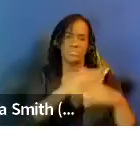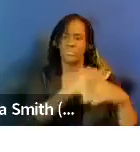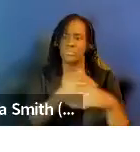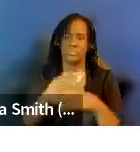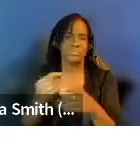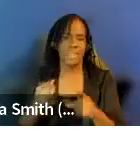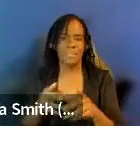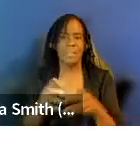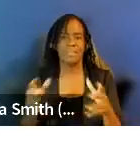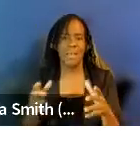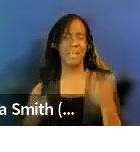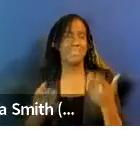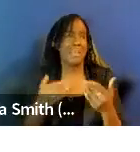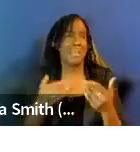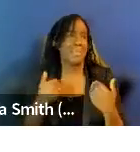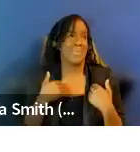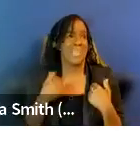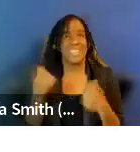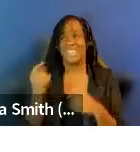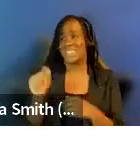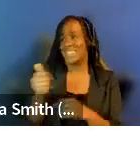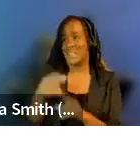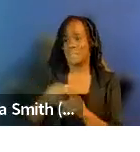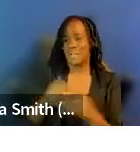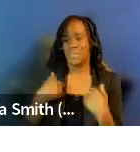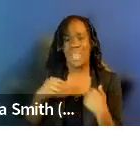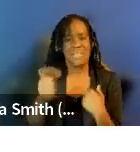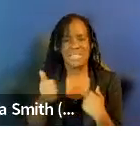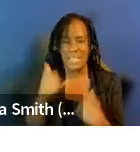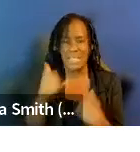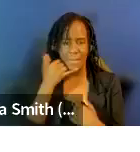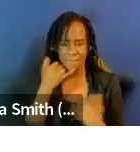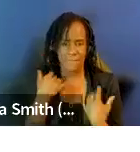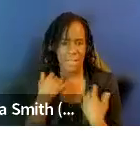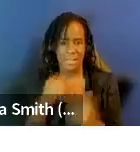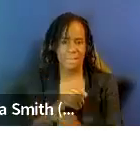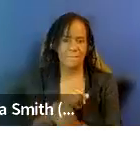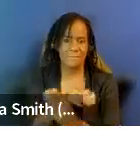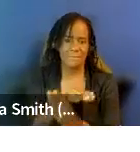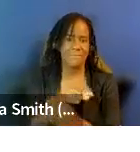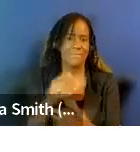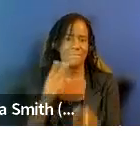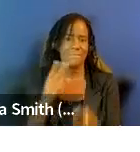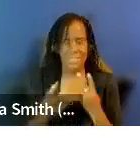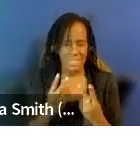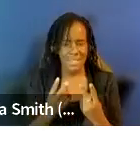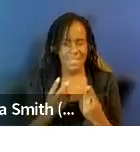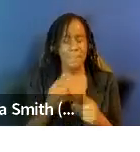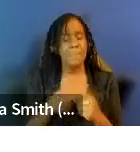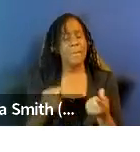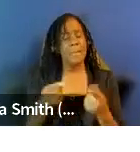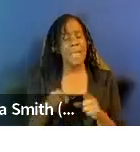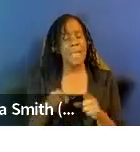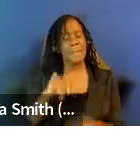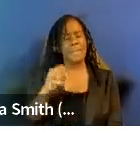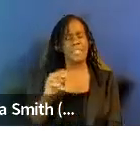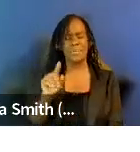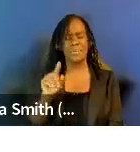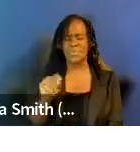Maryland Medicaid doesn't allow to bill for patients in their home. I had a pilot program where we did special